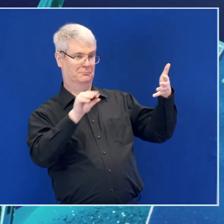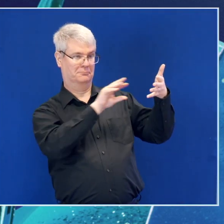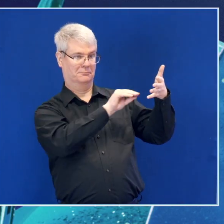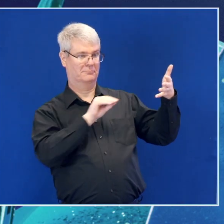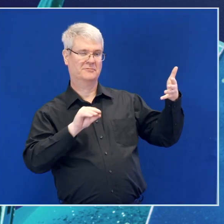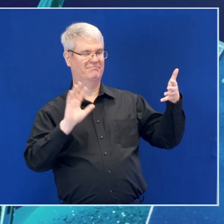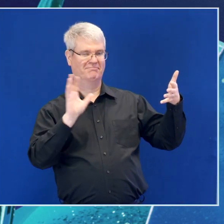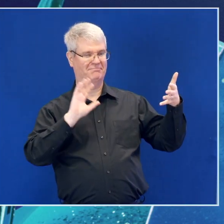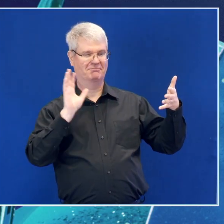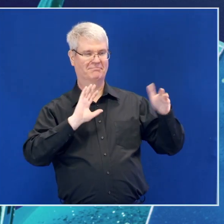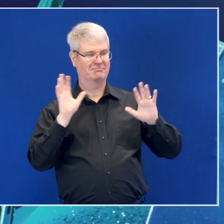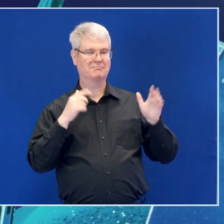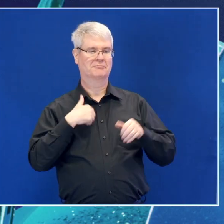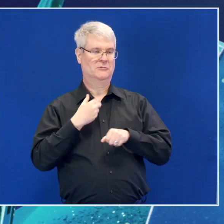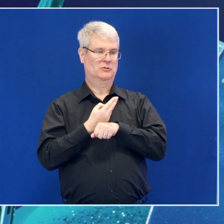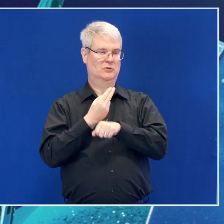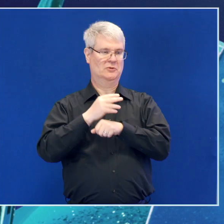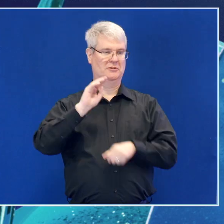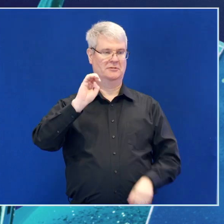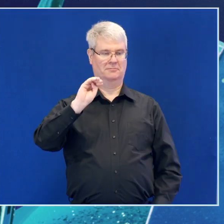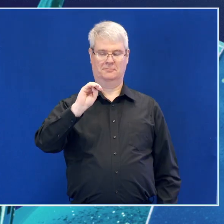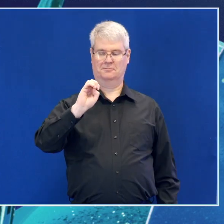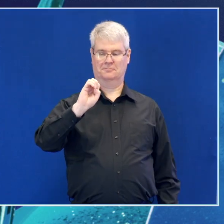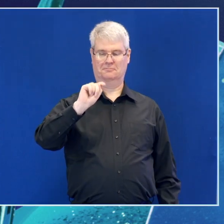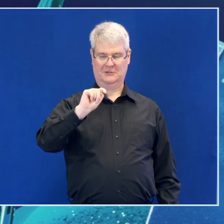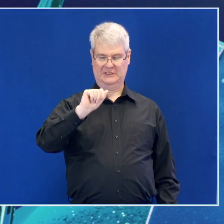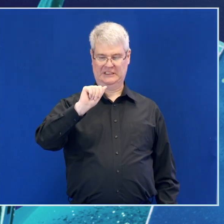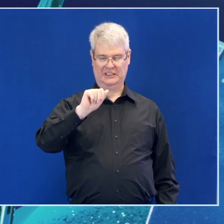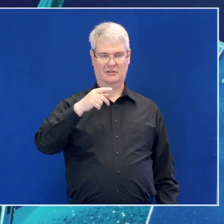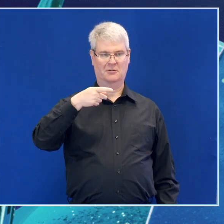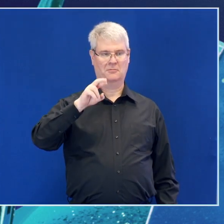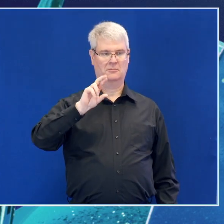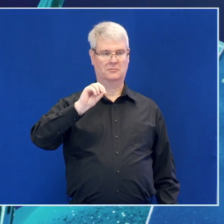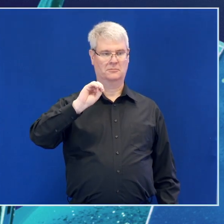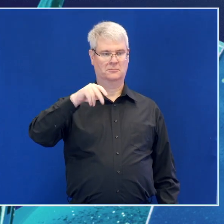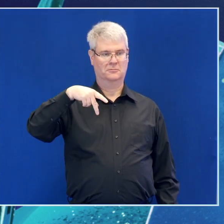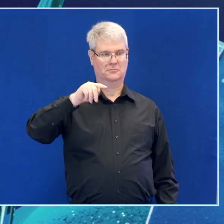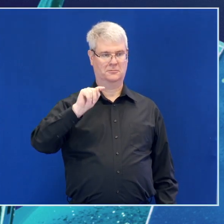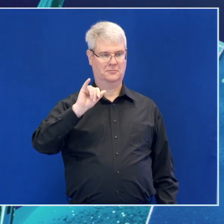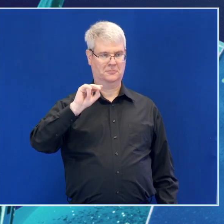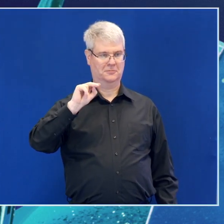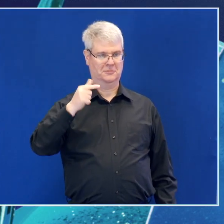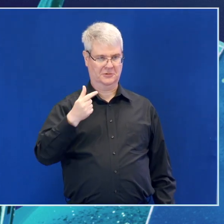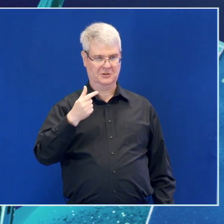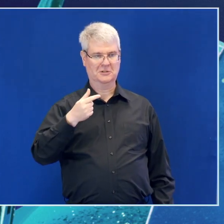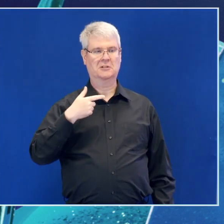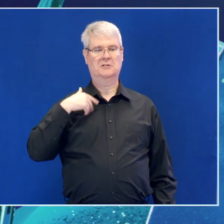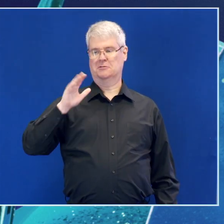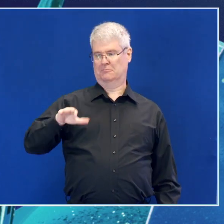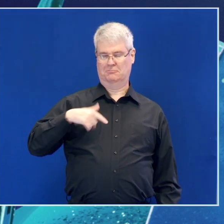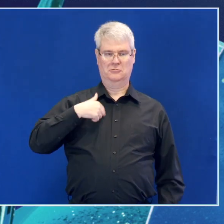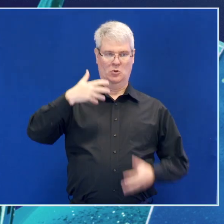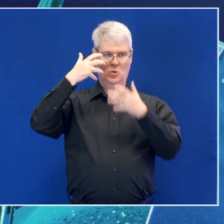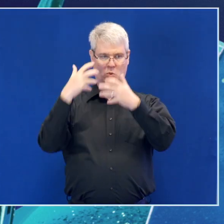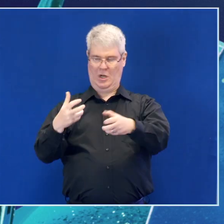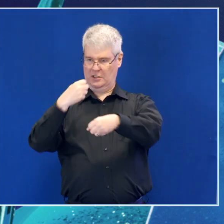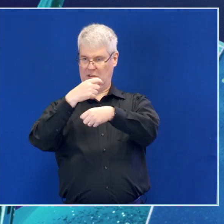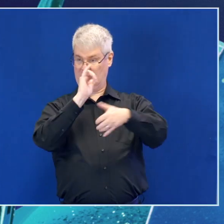And I went into Copilot, and I said, I want to create an agent that transforms meeting notes into an email based